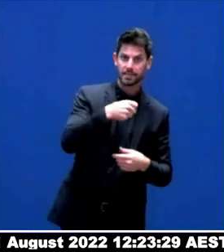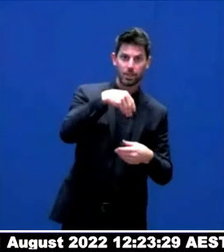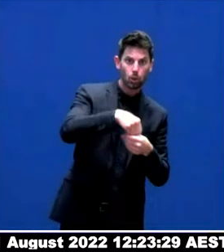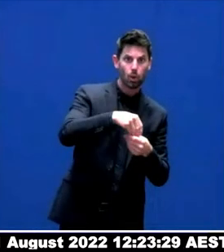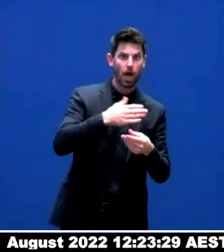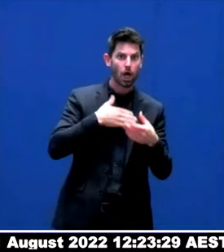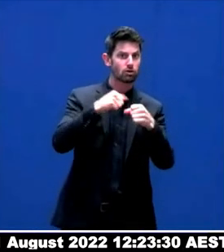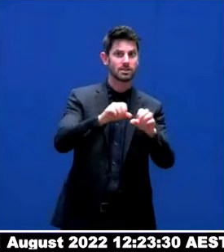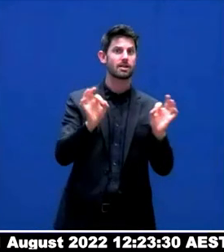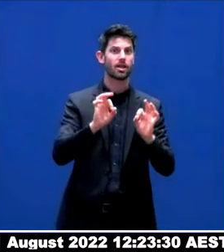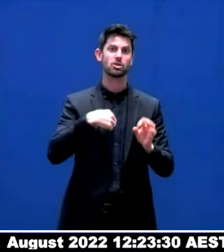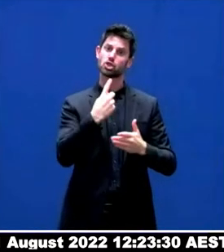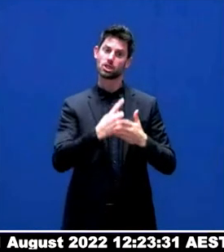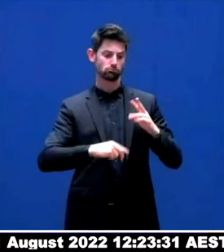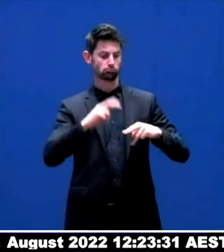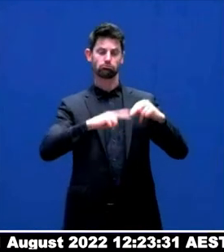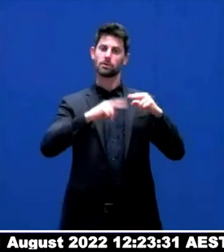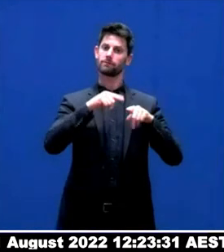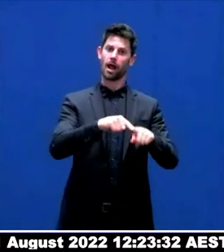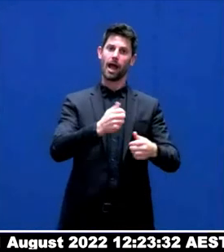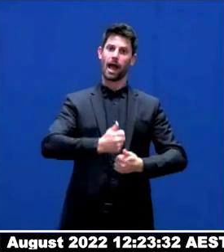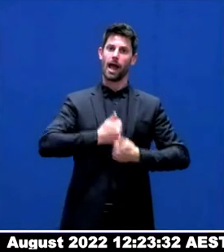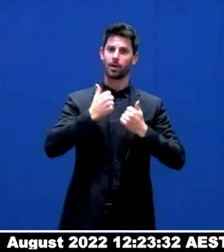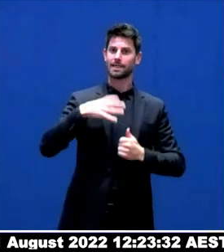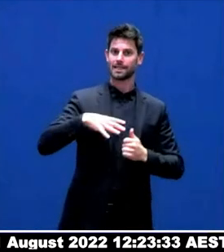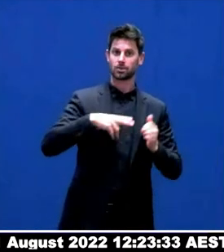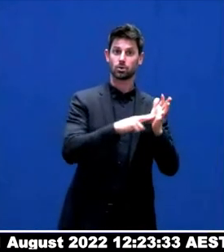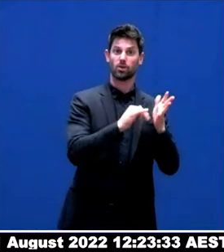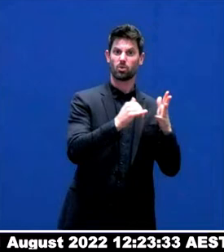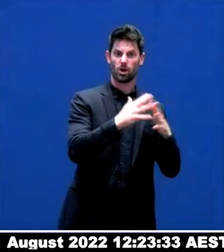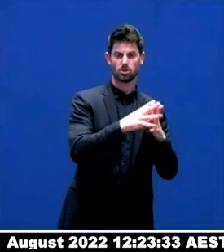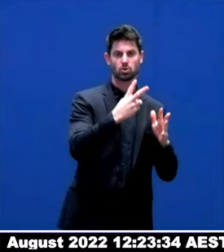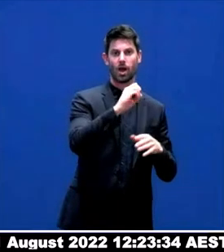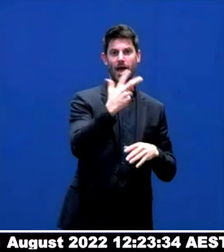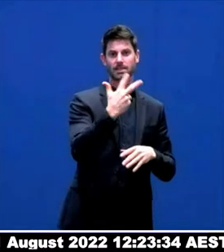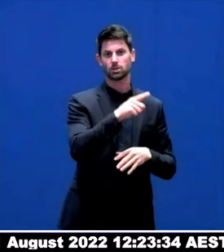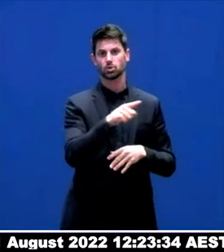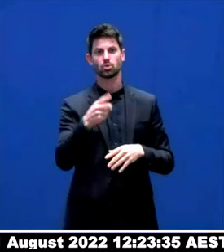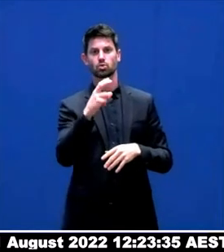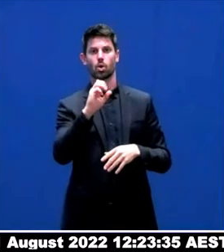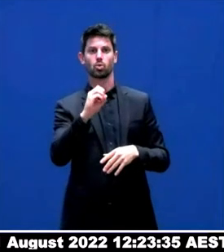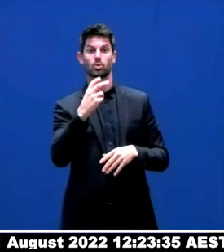So, we've developed a New South Wales Homelessness Strategy 2018 to 2023 which